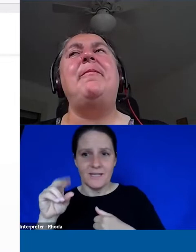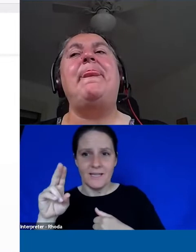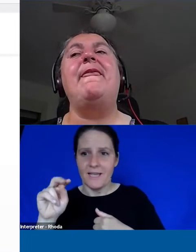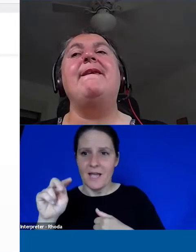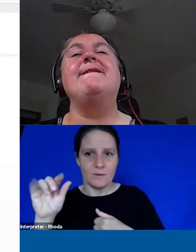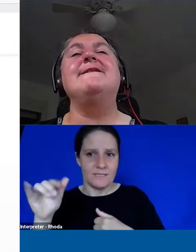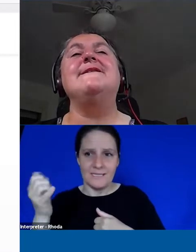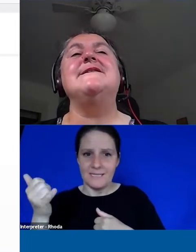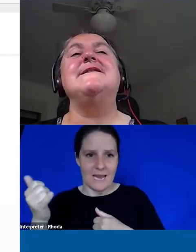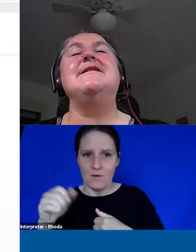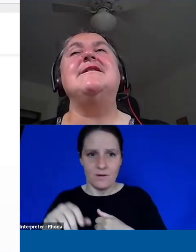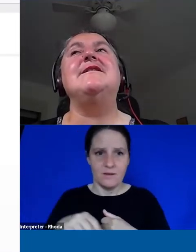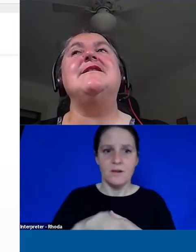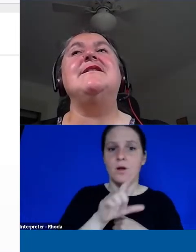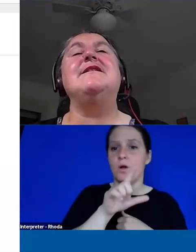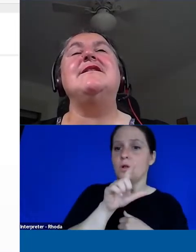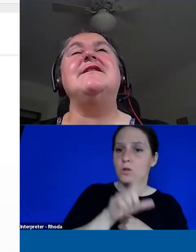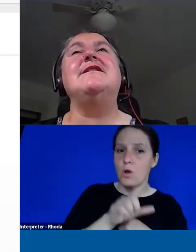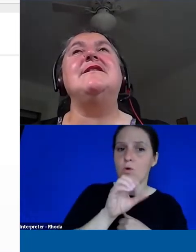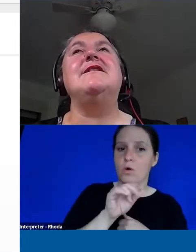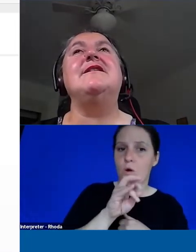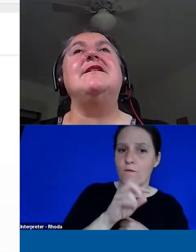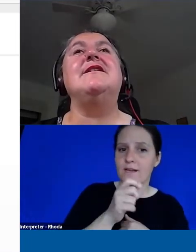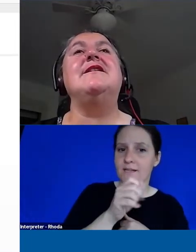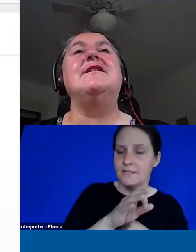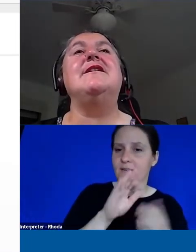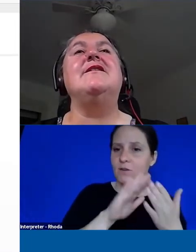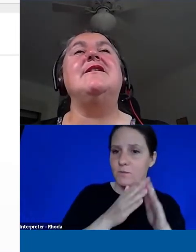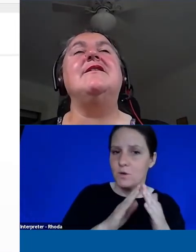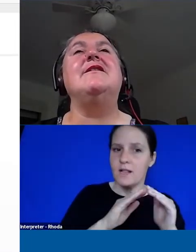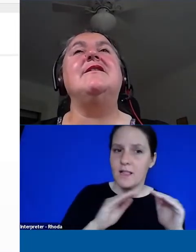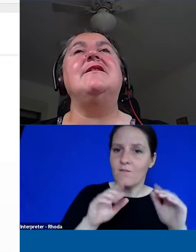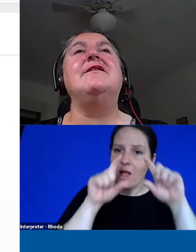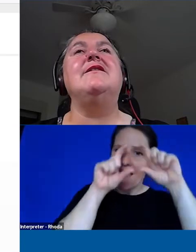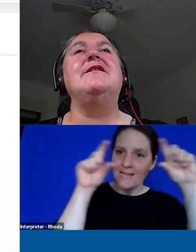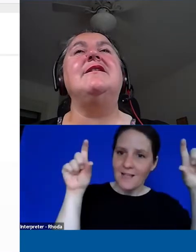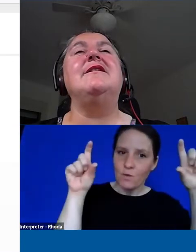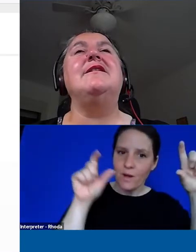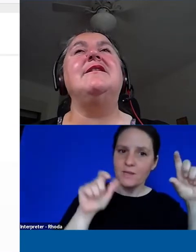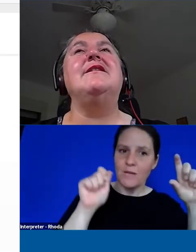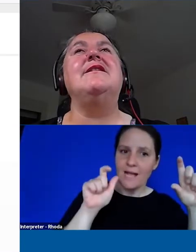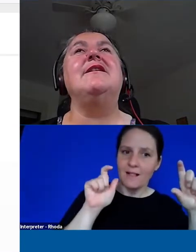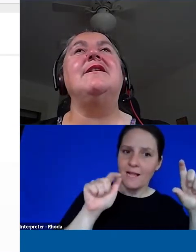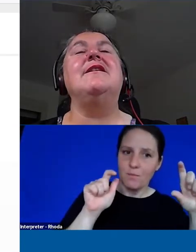[Screen Reader] COVID 19 community... Find COVID 19 guidance for your community heading level one, clickable Baldwin County, Alabama.